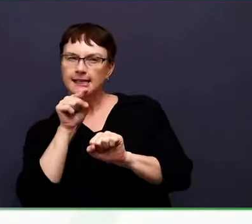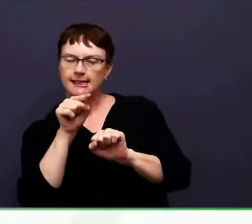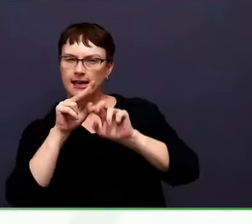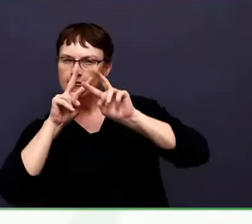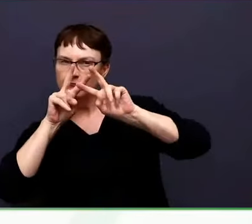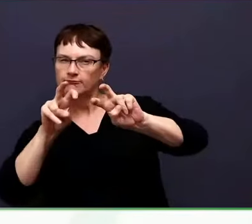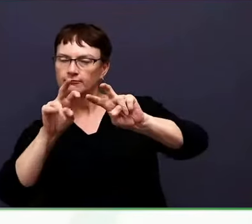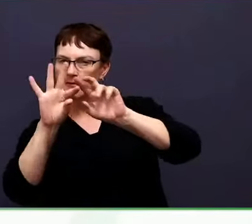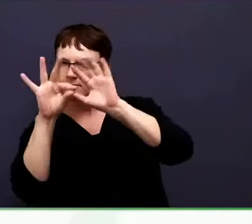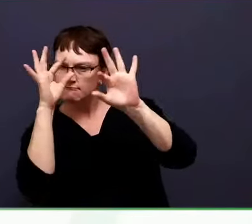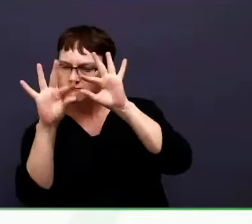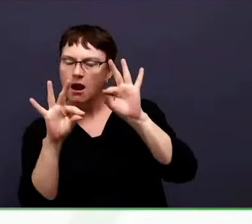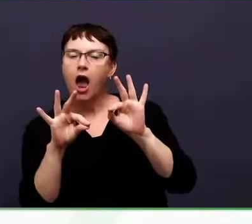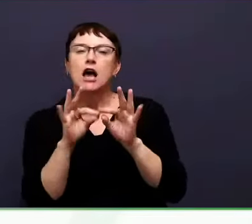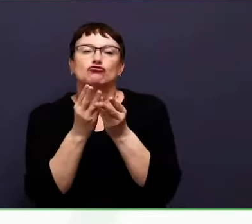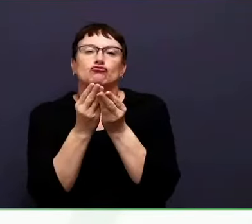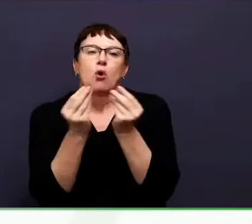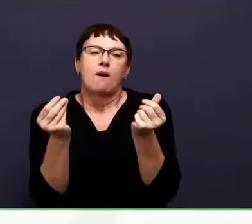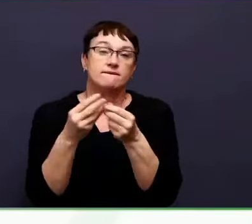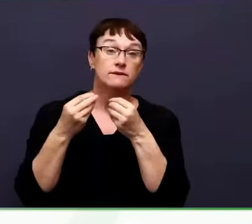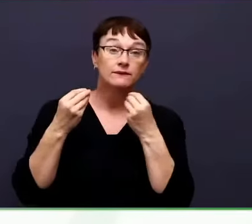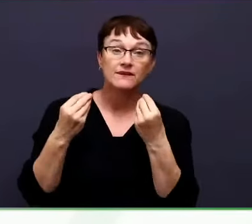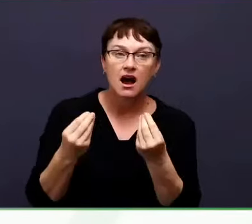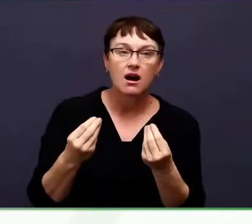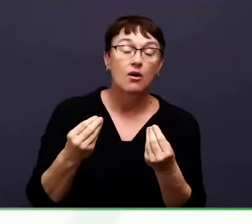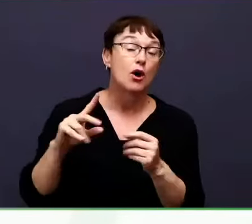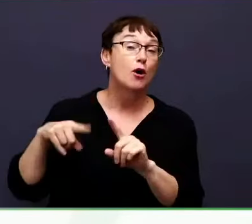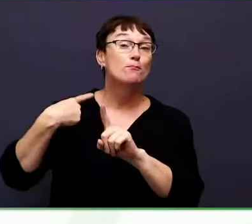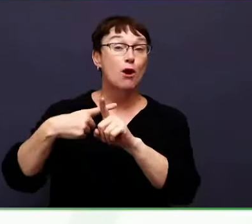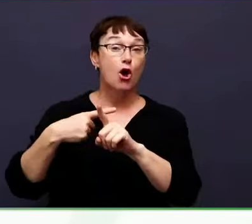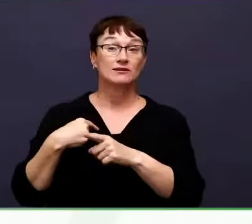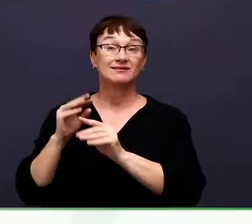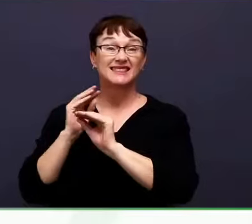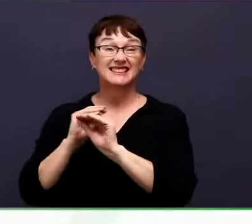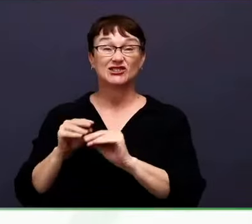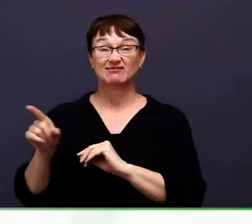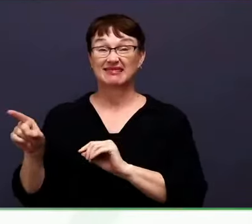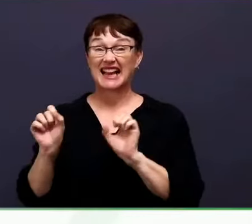as initiating the meeting with senior government, officials, local